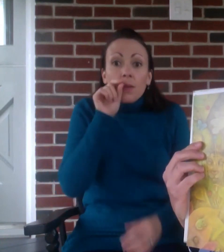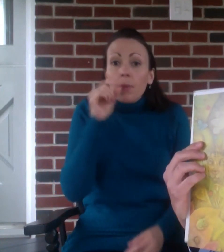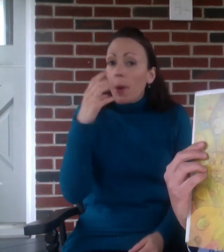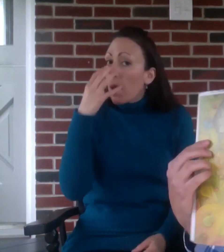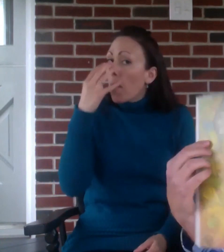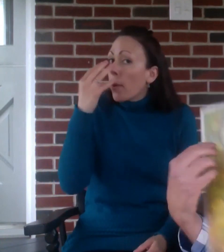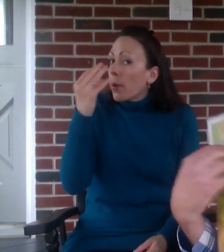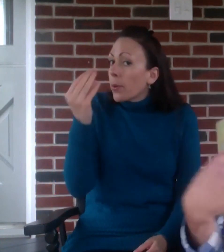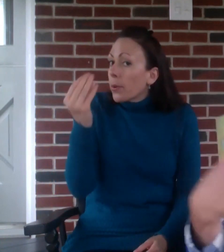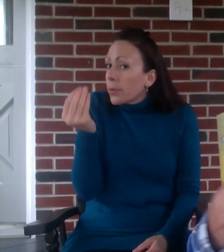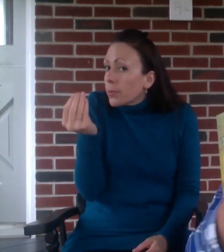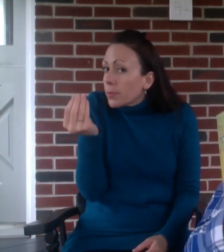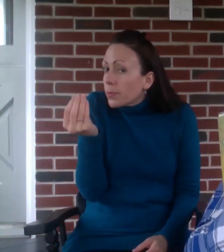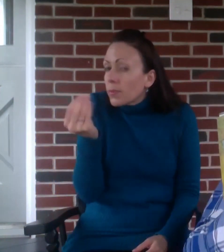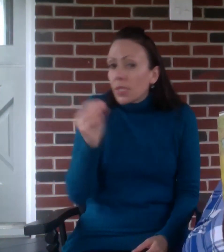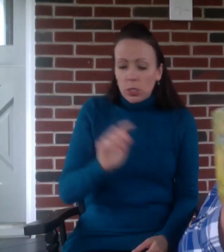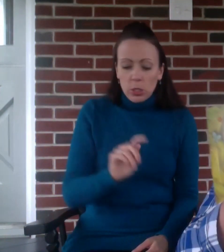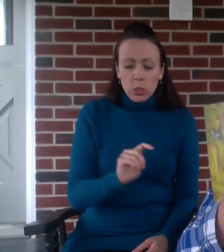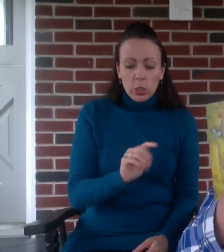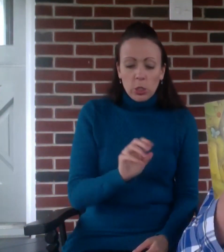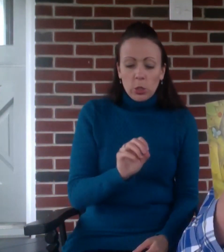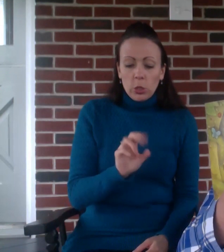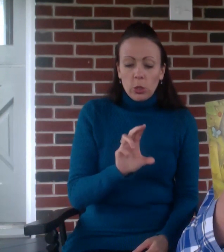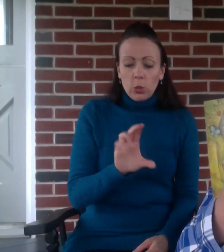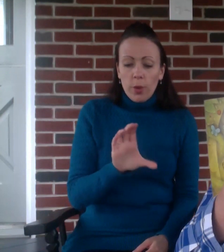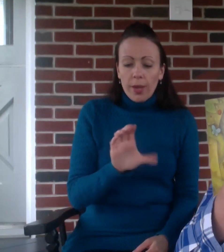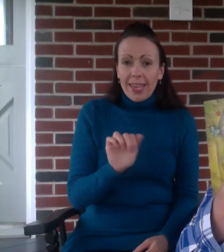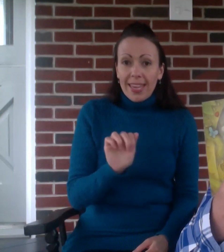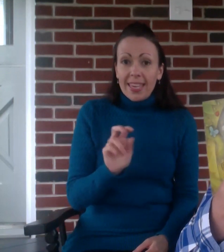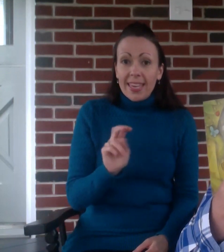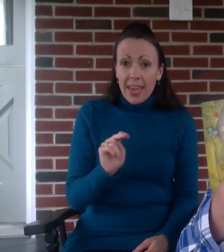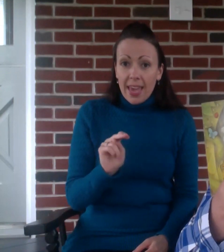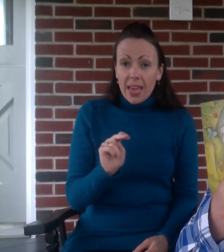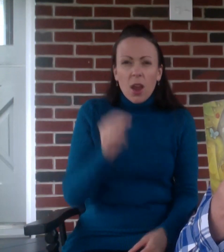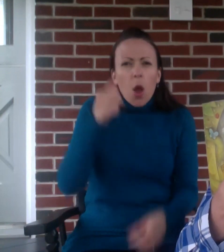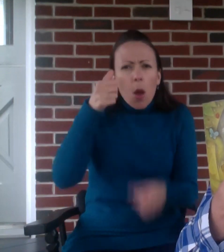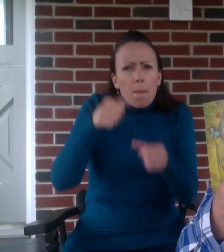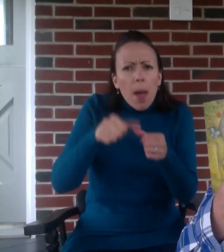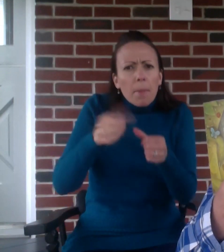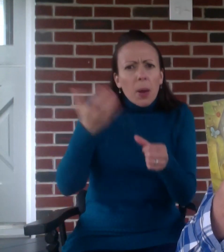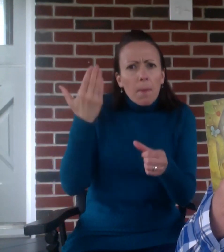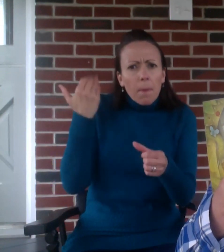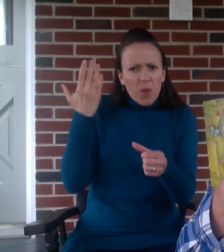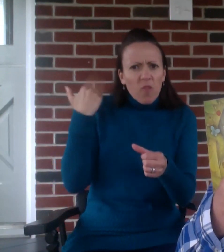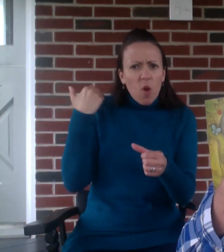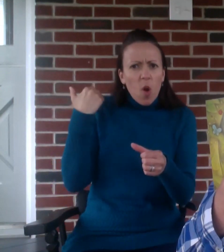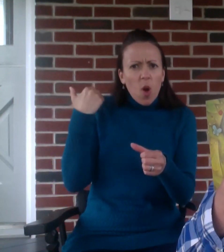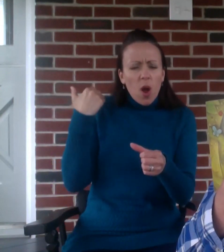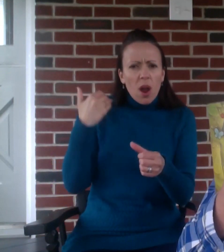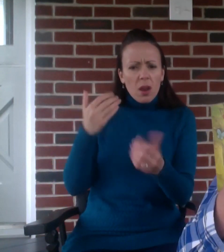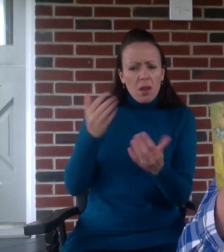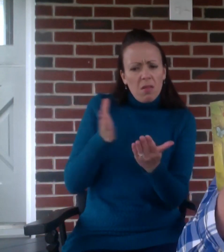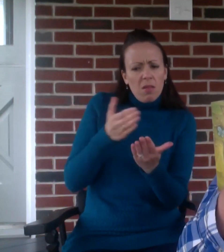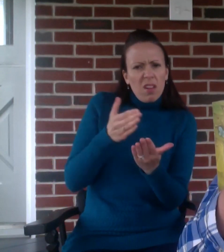So he must really like toucans. I think we all have a favorite animal. I know my daughters do. I'm sure you do, too.